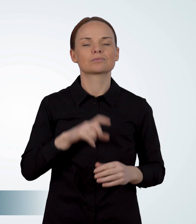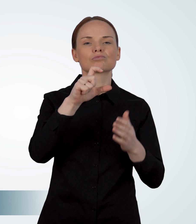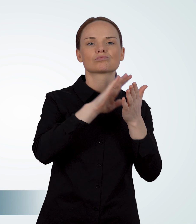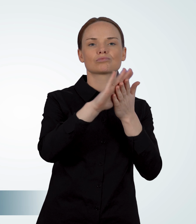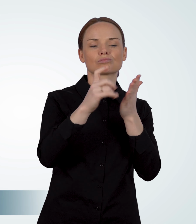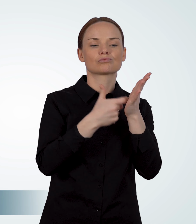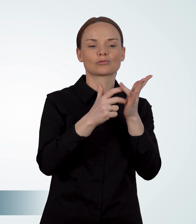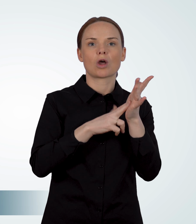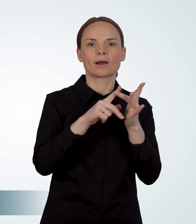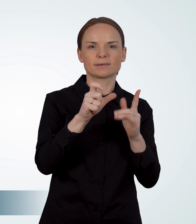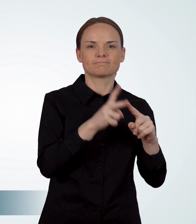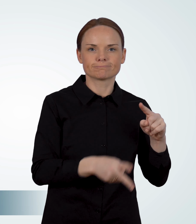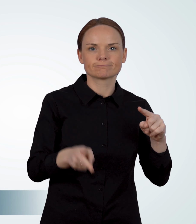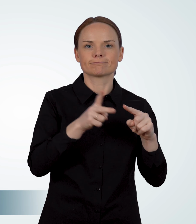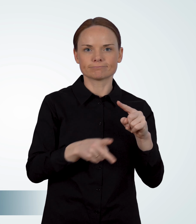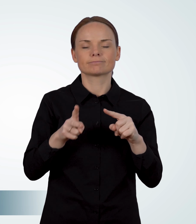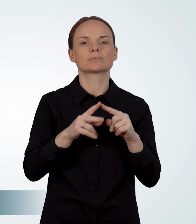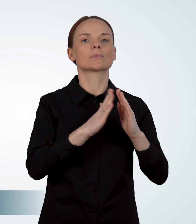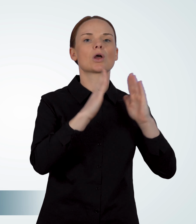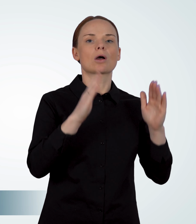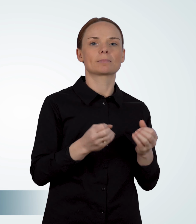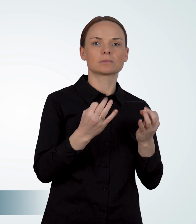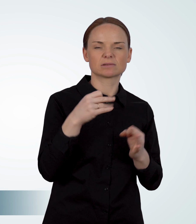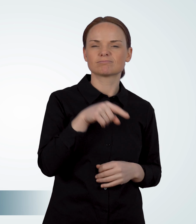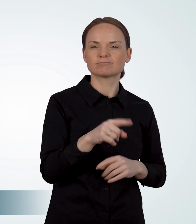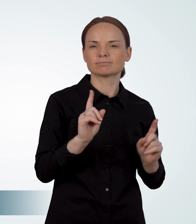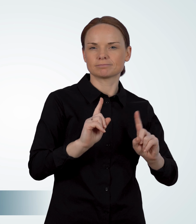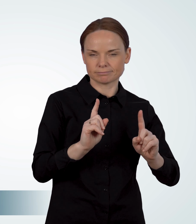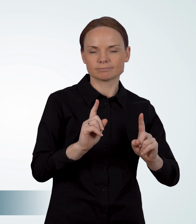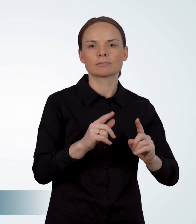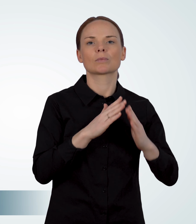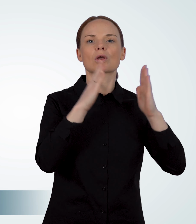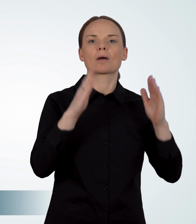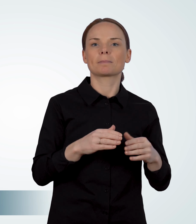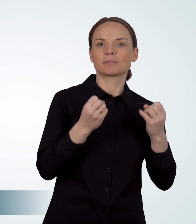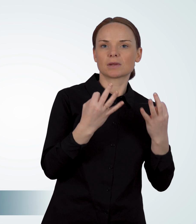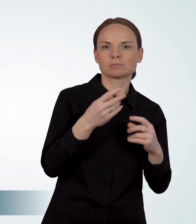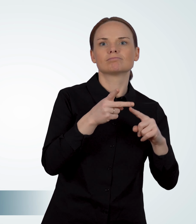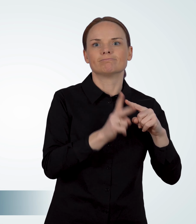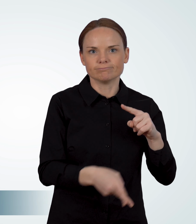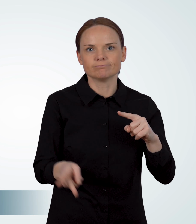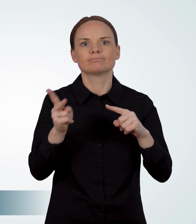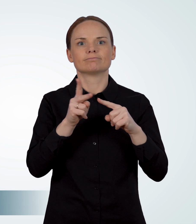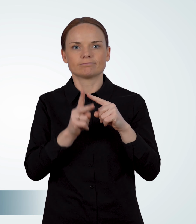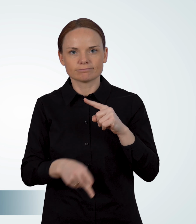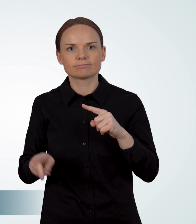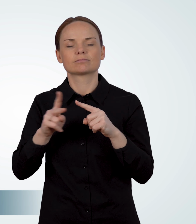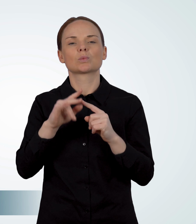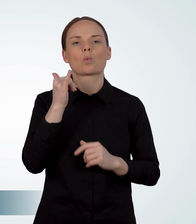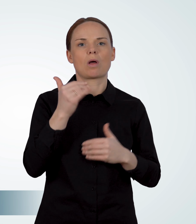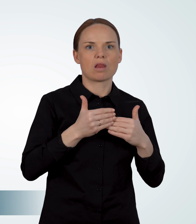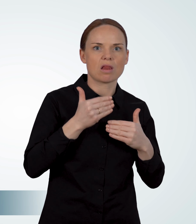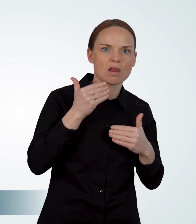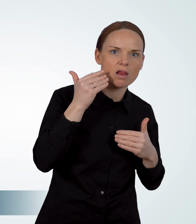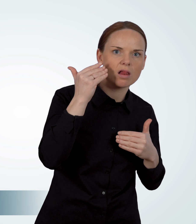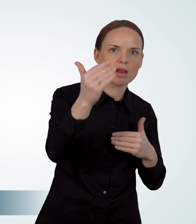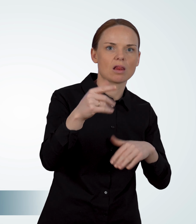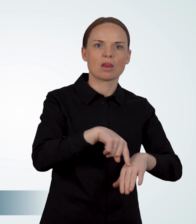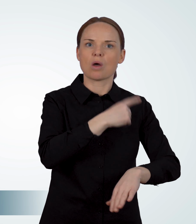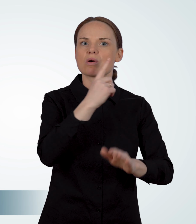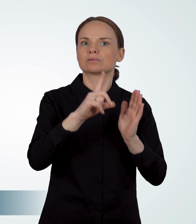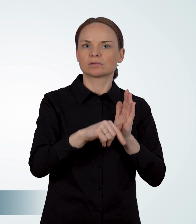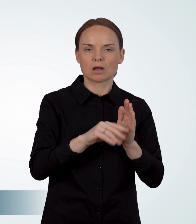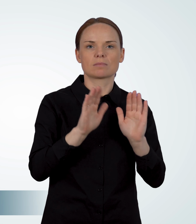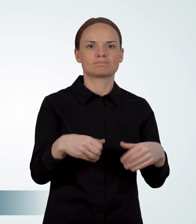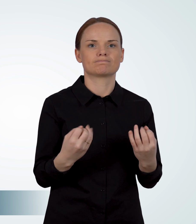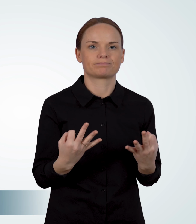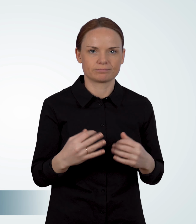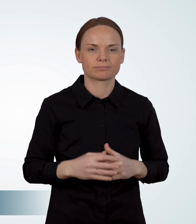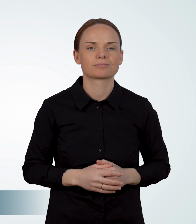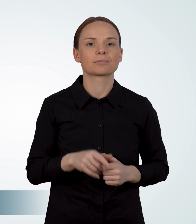Chronic homelessness is defined by multiple periods of homelessness or constant homelessness over a long period.